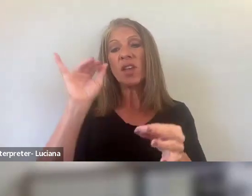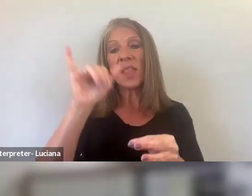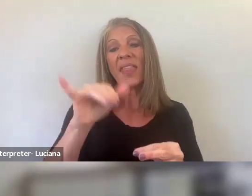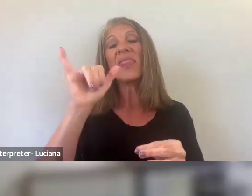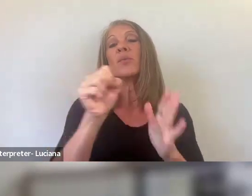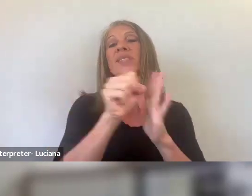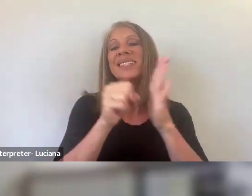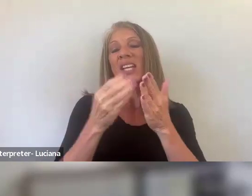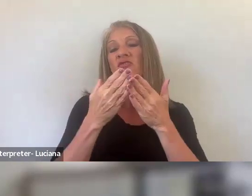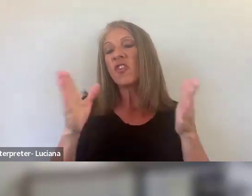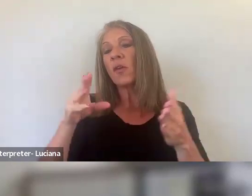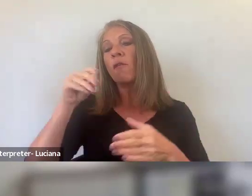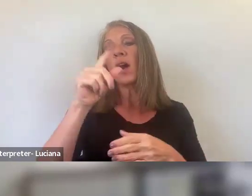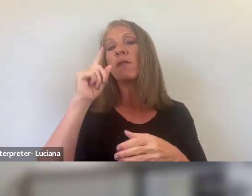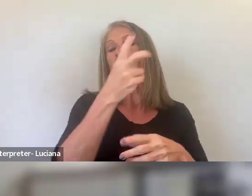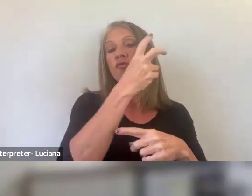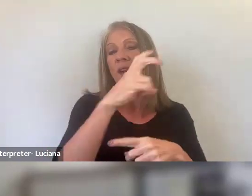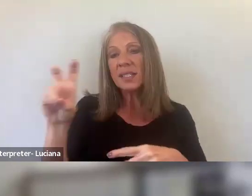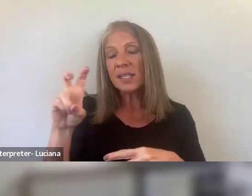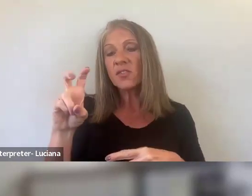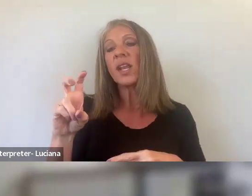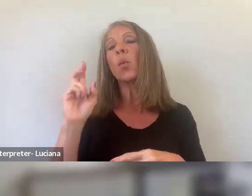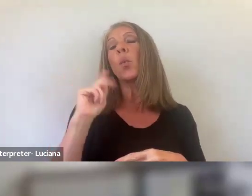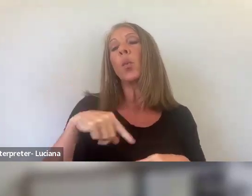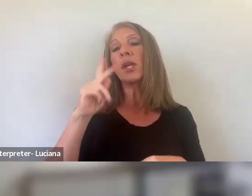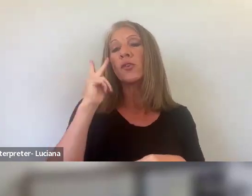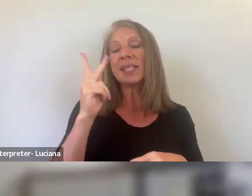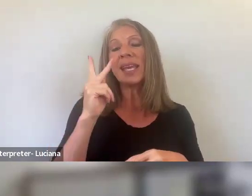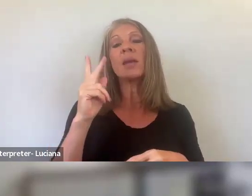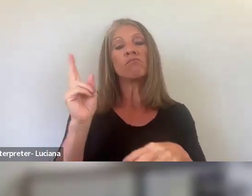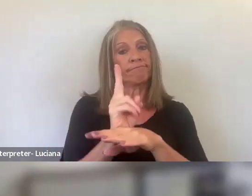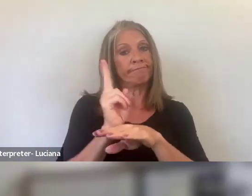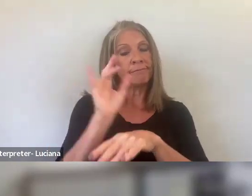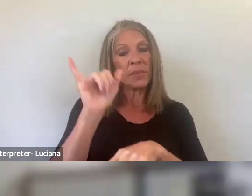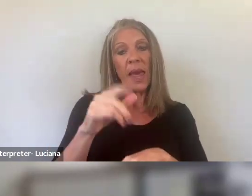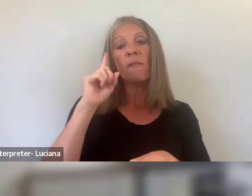investment for diversion where we are seeing a lot of utilization that for home modifications,